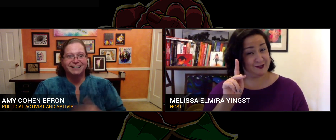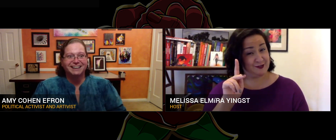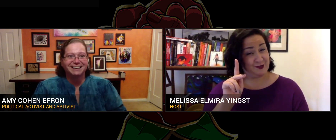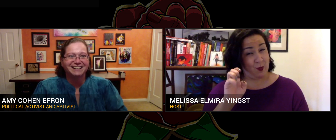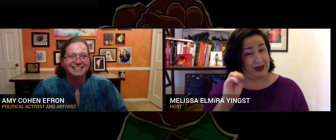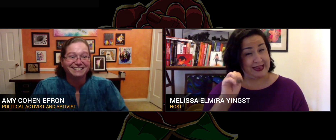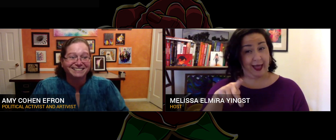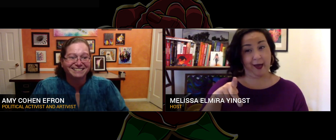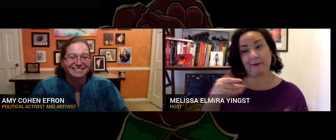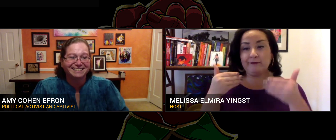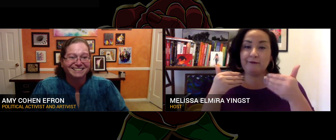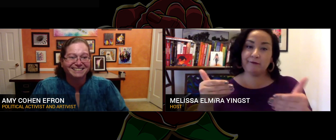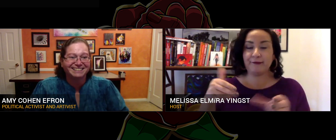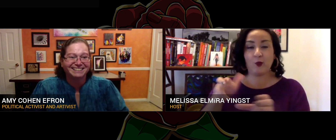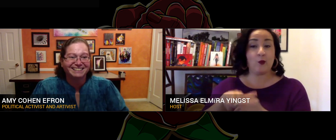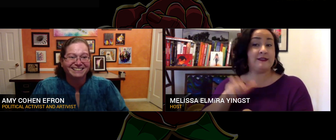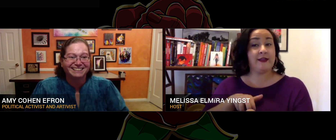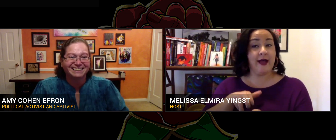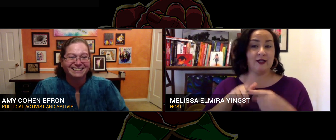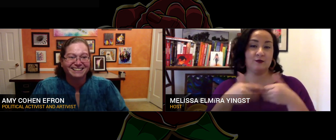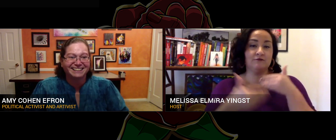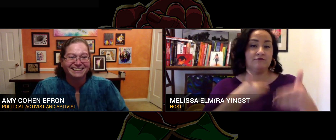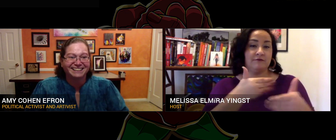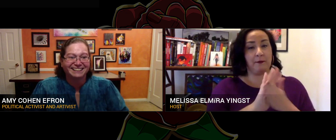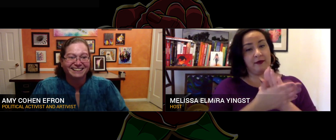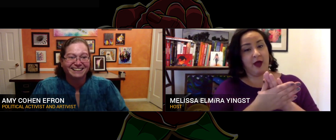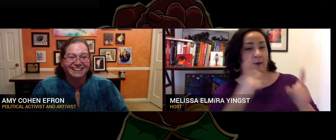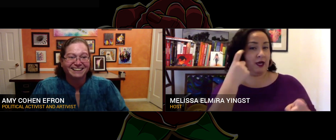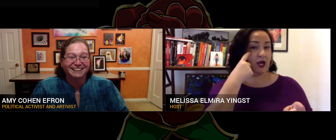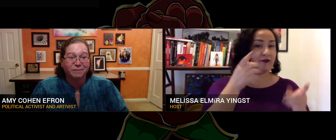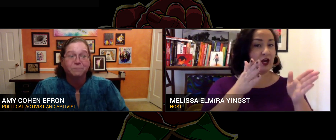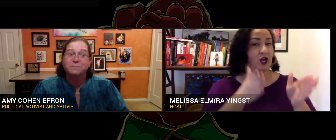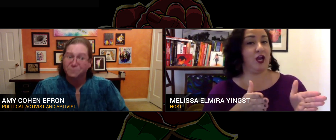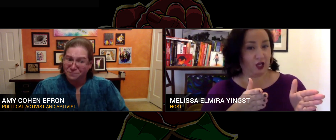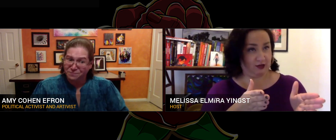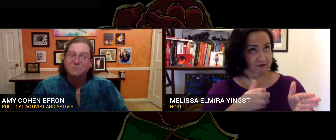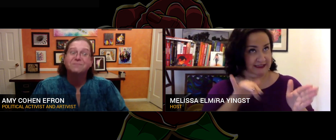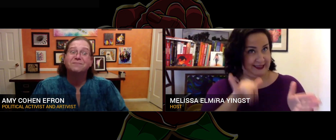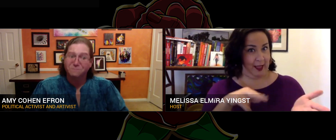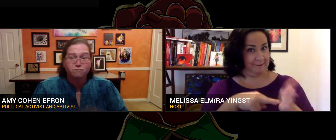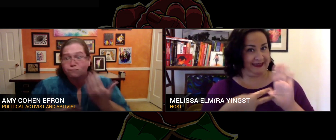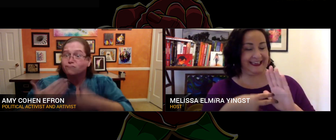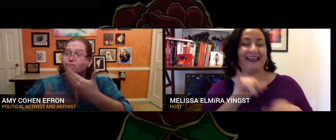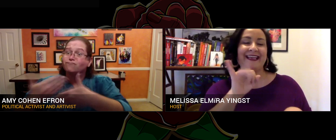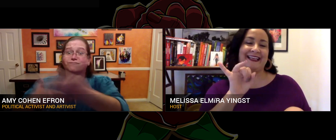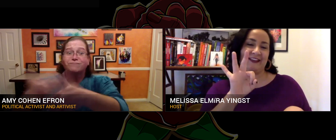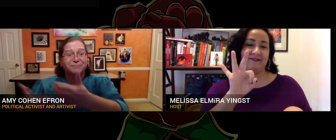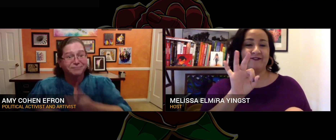So Kemp resigned to become Governor- He's already doing it!